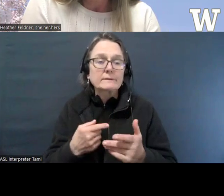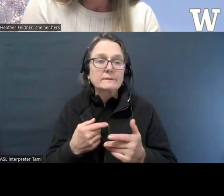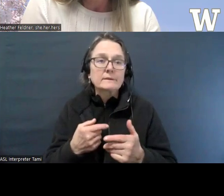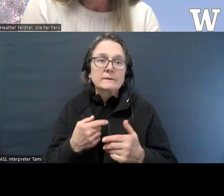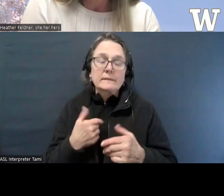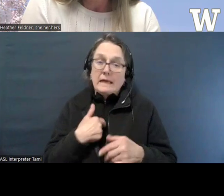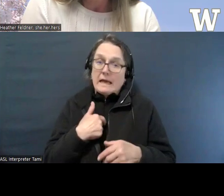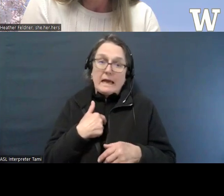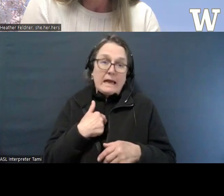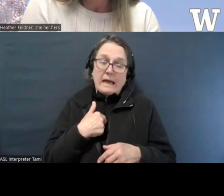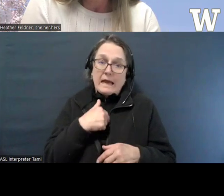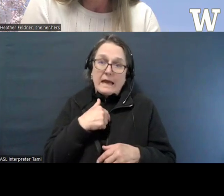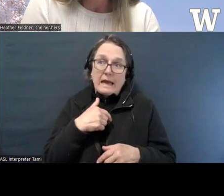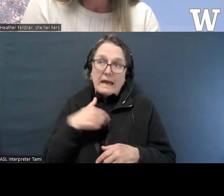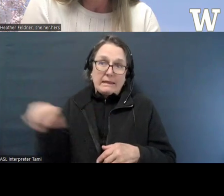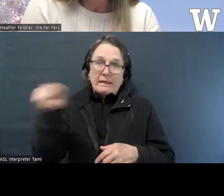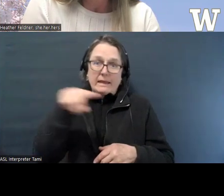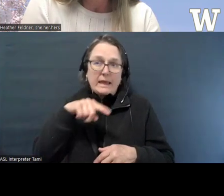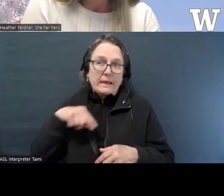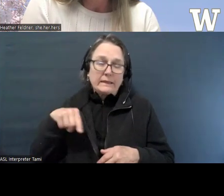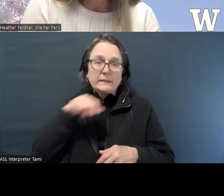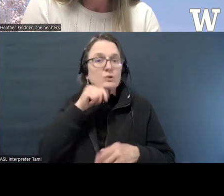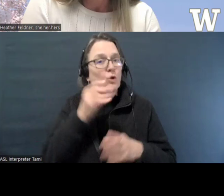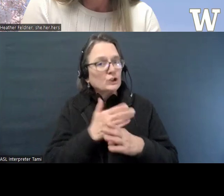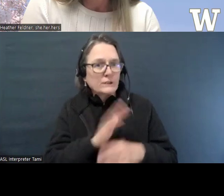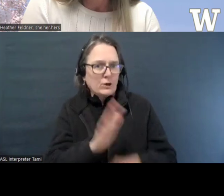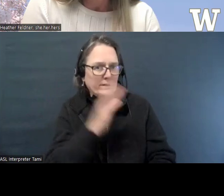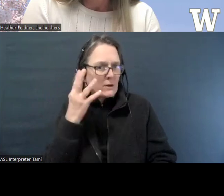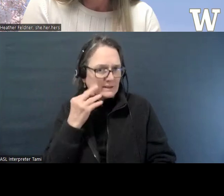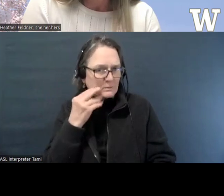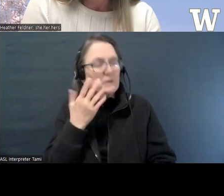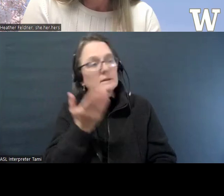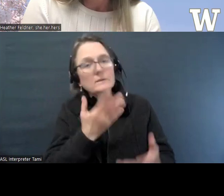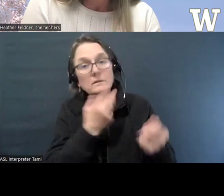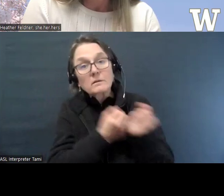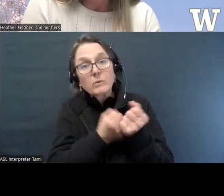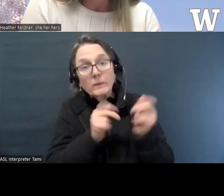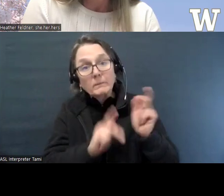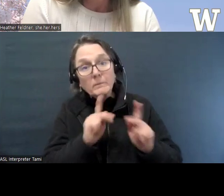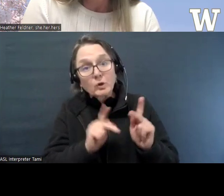and very disappointing. So I felt bad at the end of the visit.